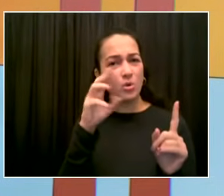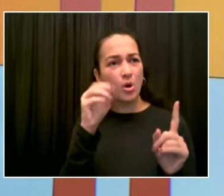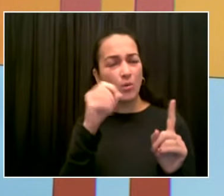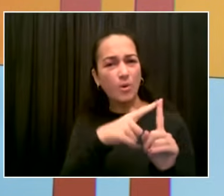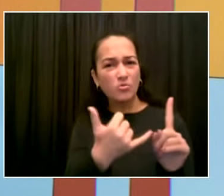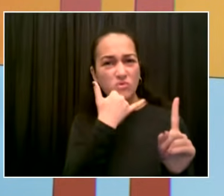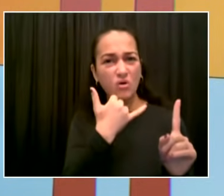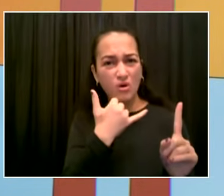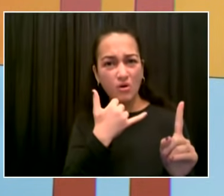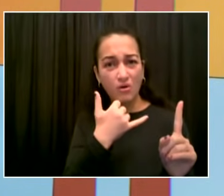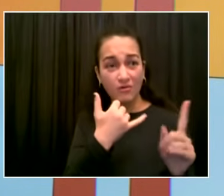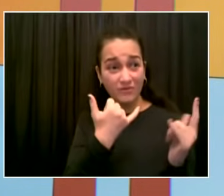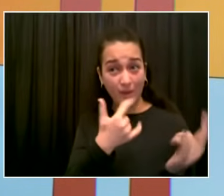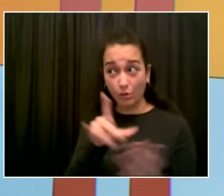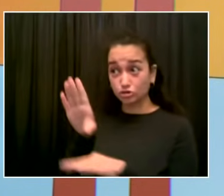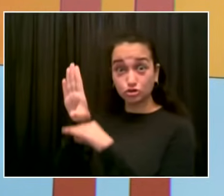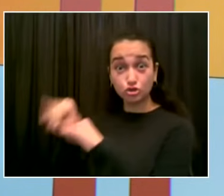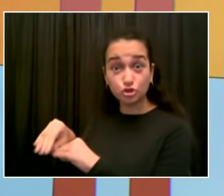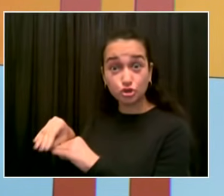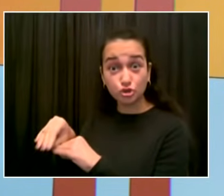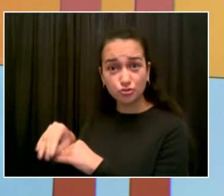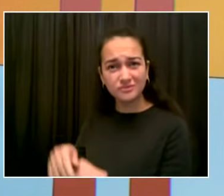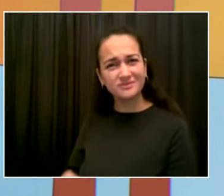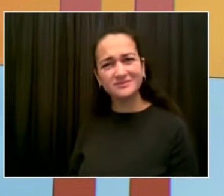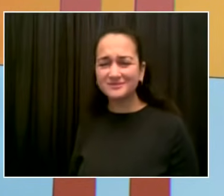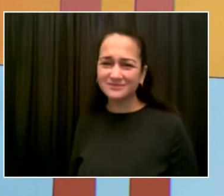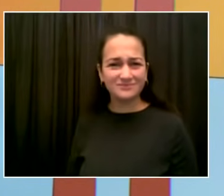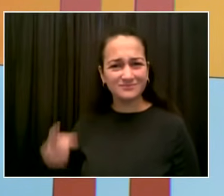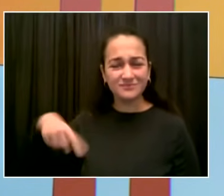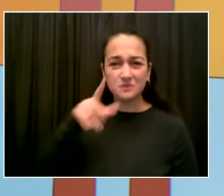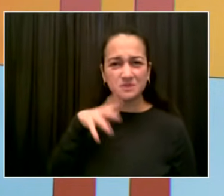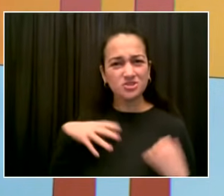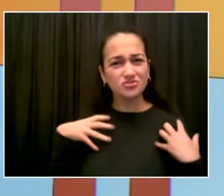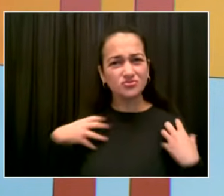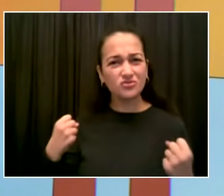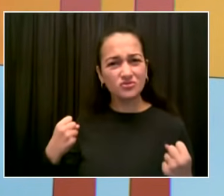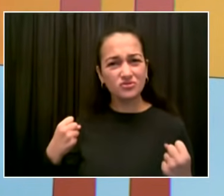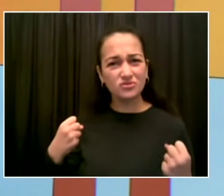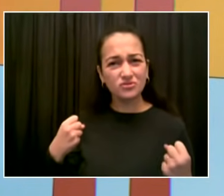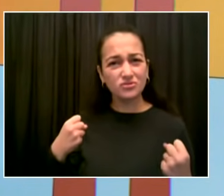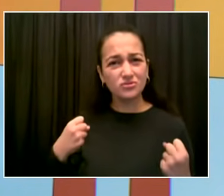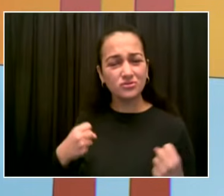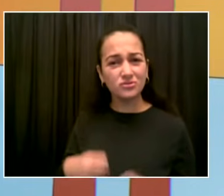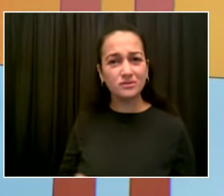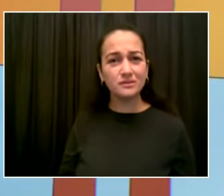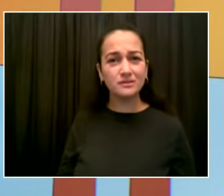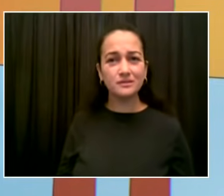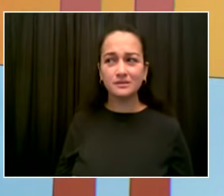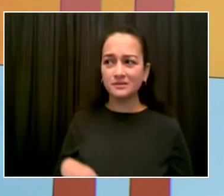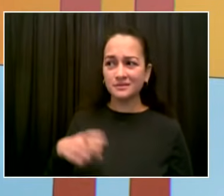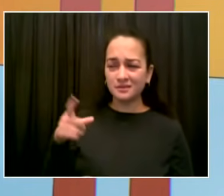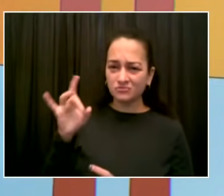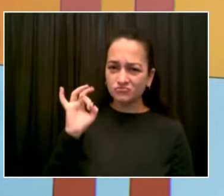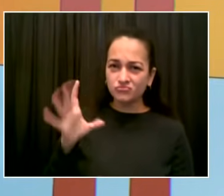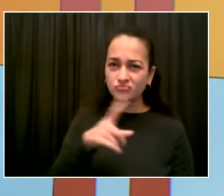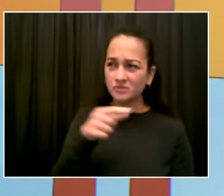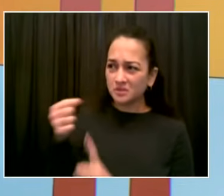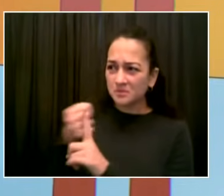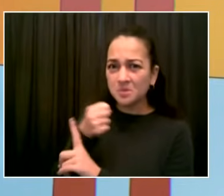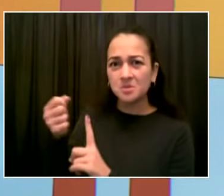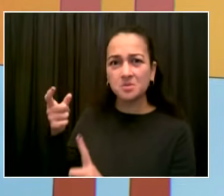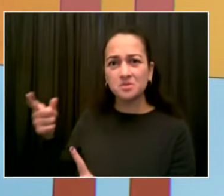DISGUSTING.